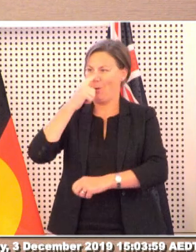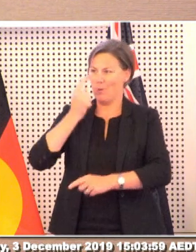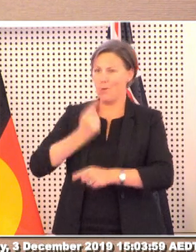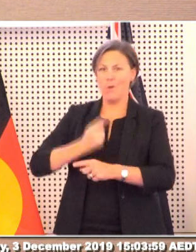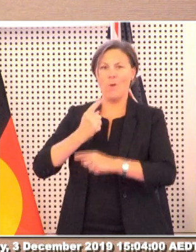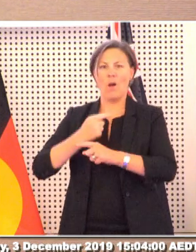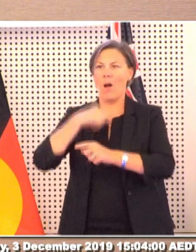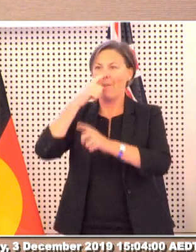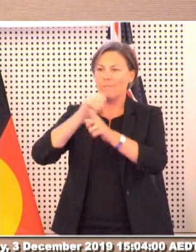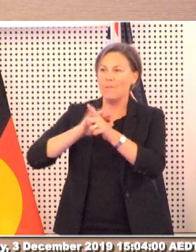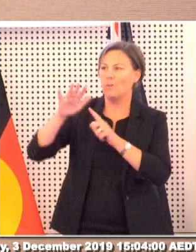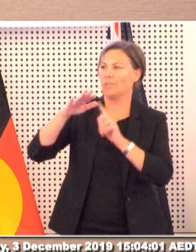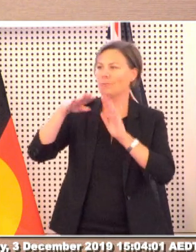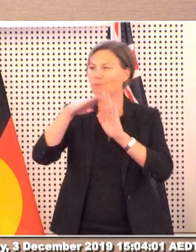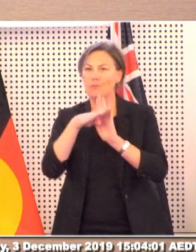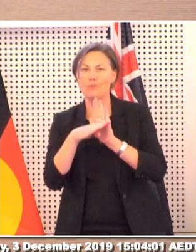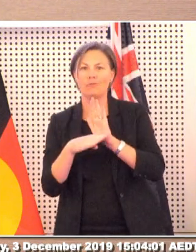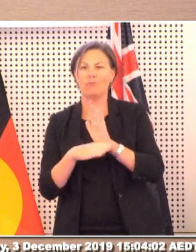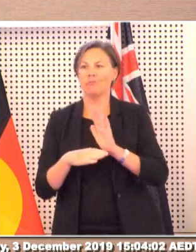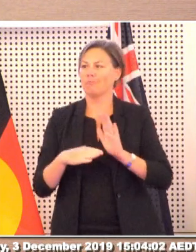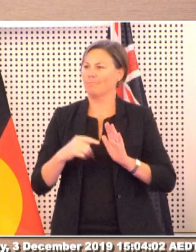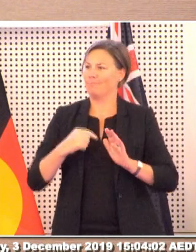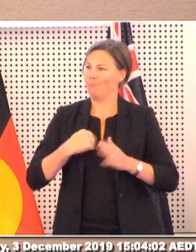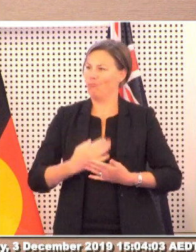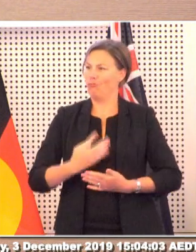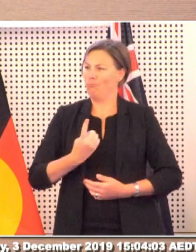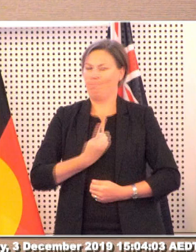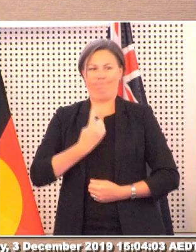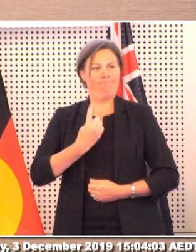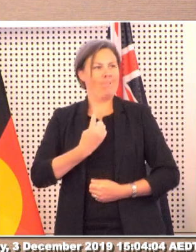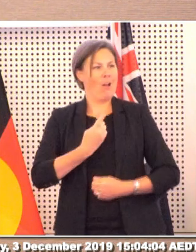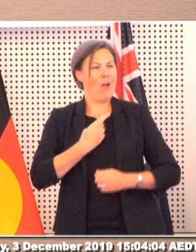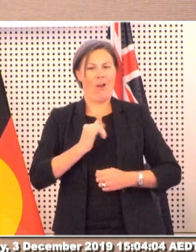rules, to being an individual in the place where they live, we won’t see changes till